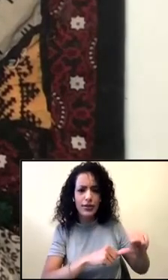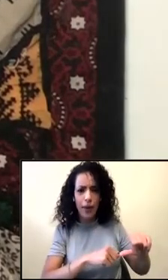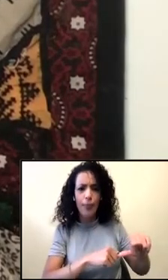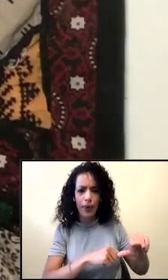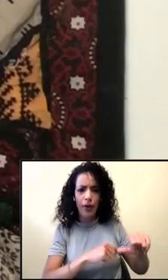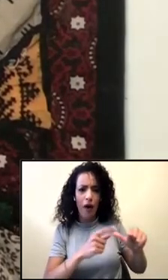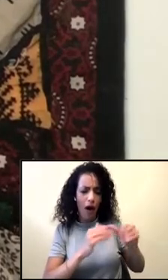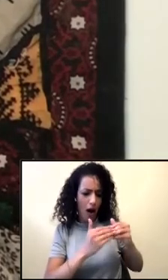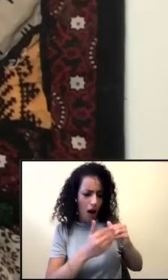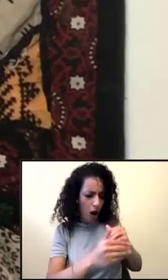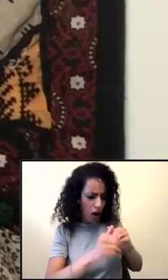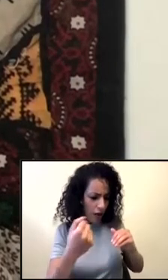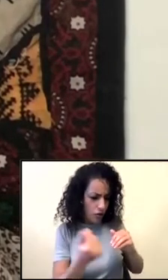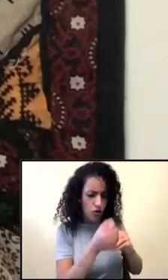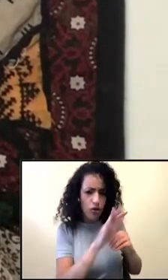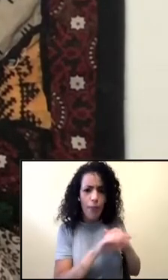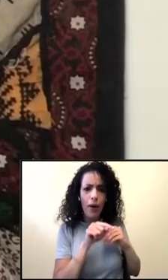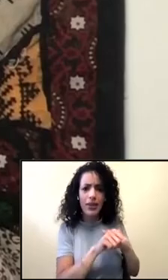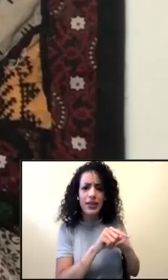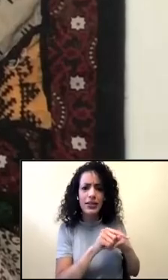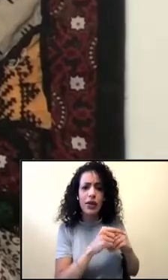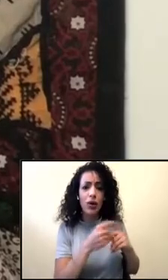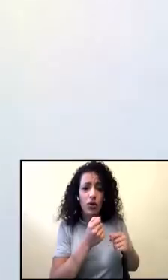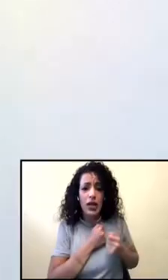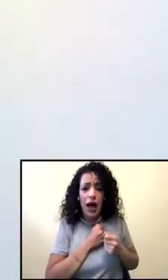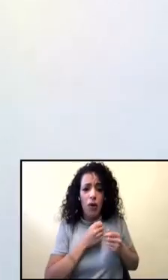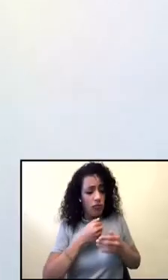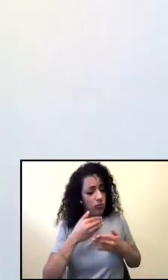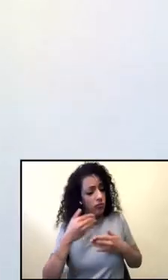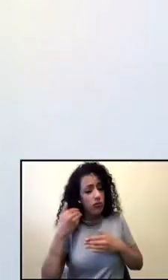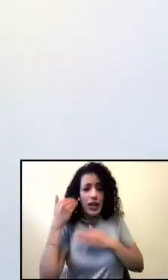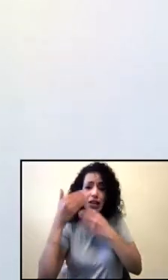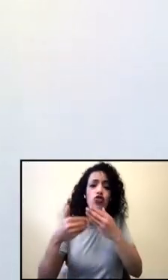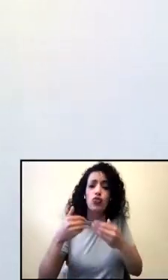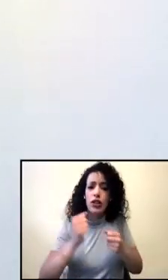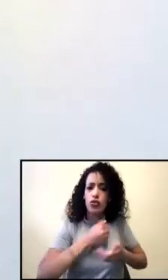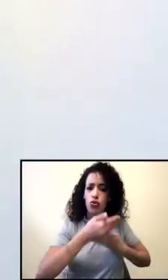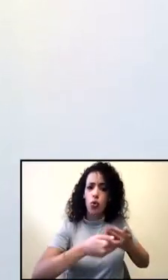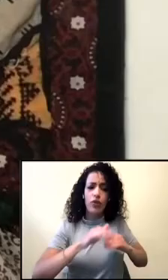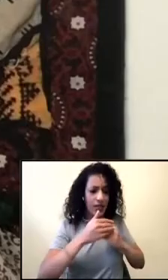Because that's what the legacy will be. So I think in terms of, you know how we're doing things it's